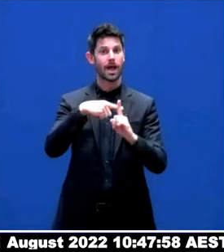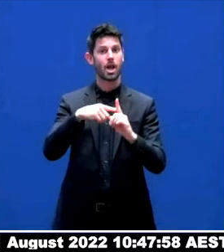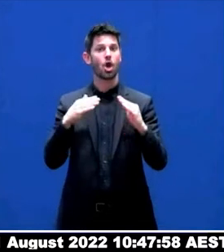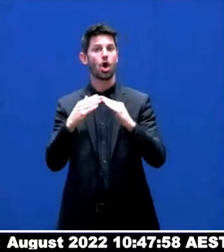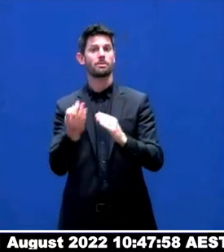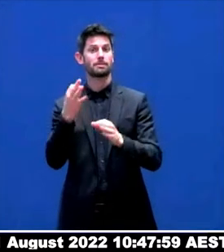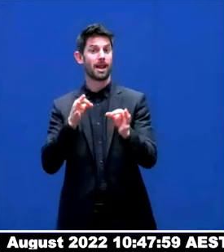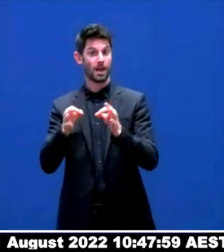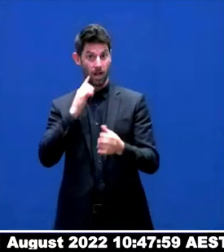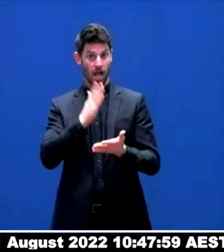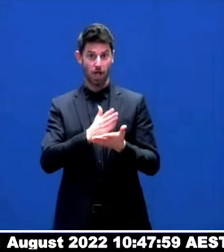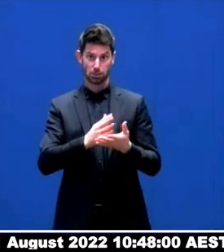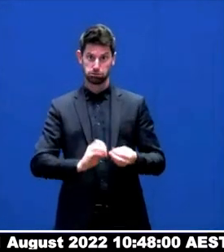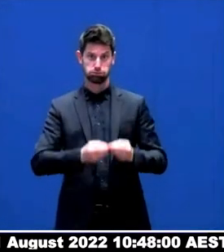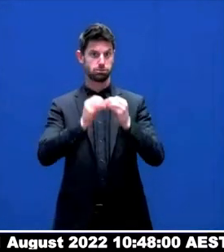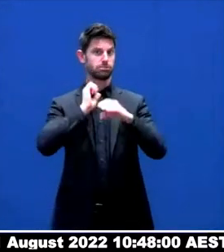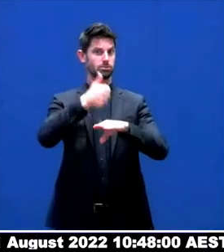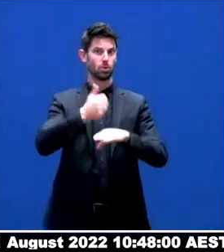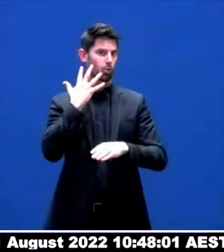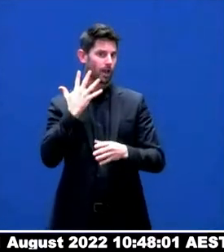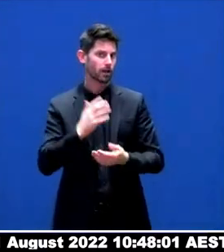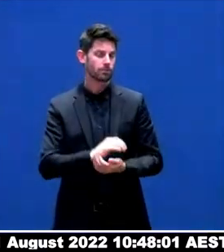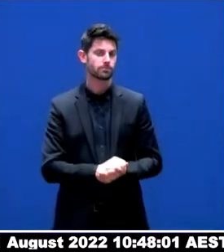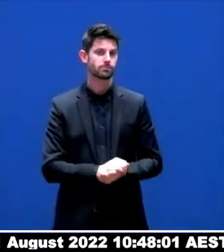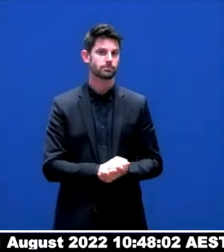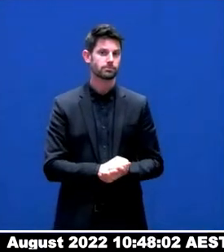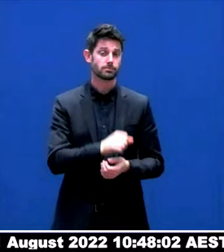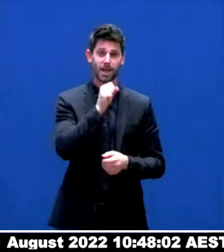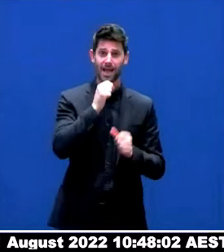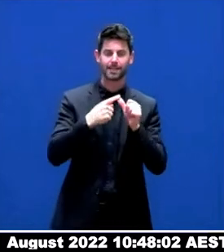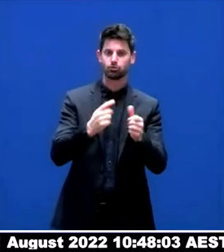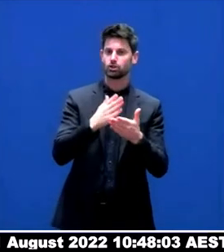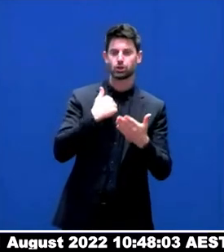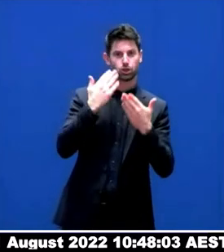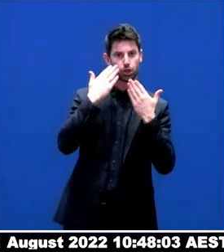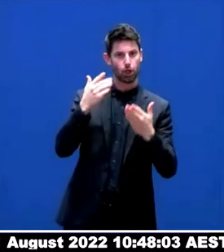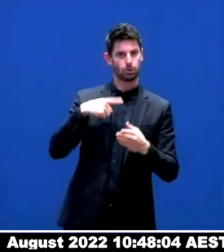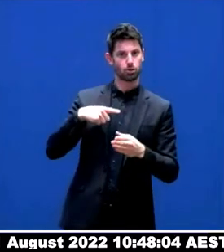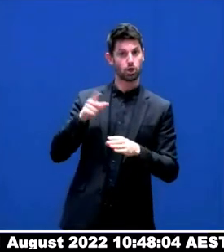Probably not much because, as an election - like a lot of election